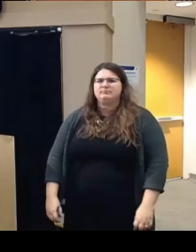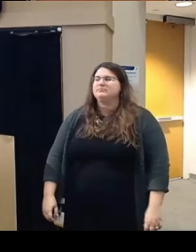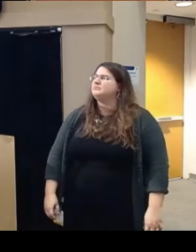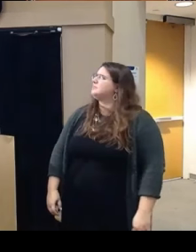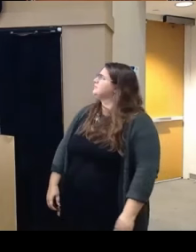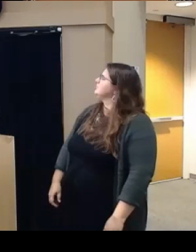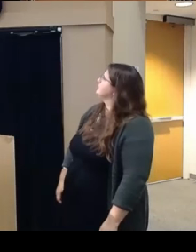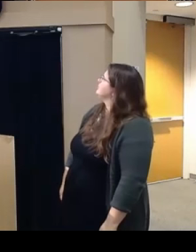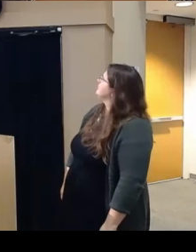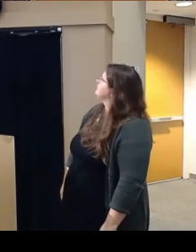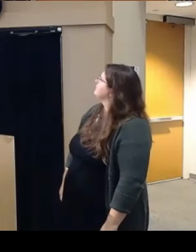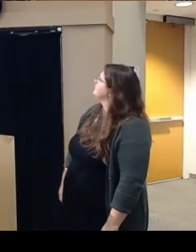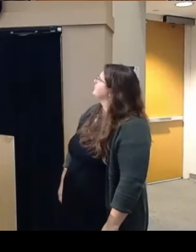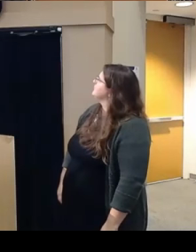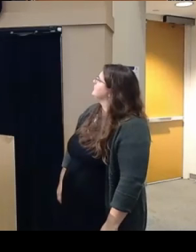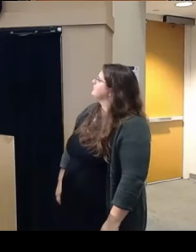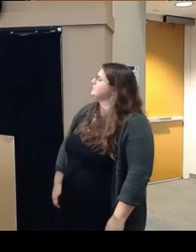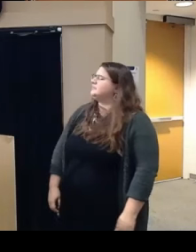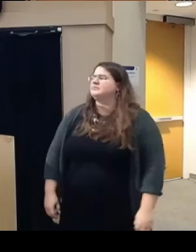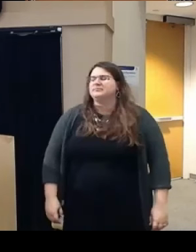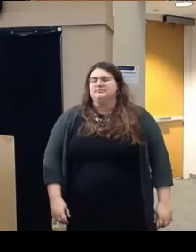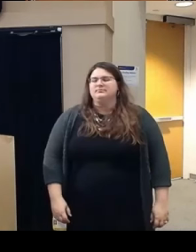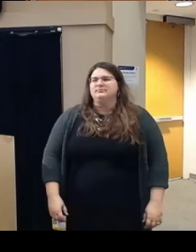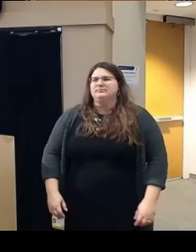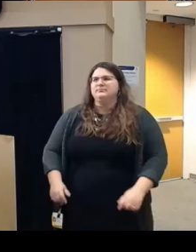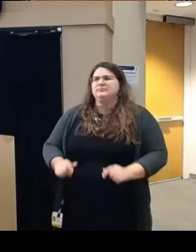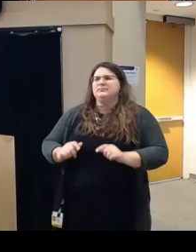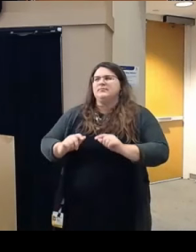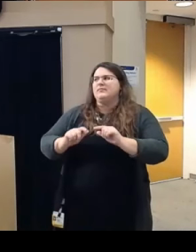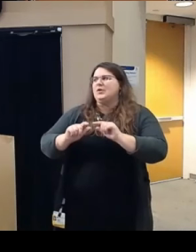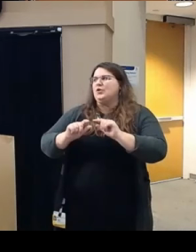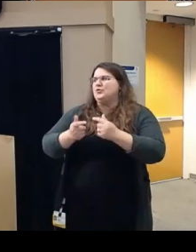a group using the group documentation function in the behavioral health module so you can see